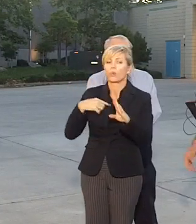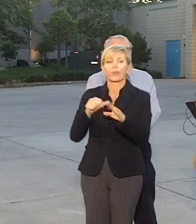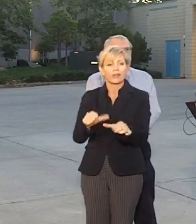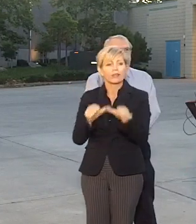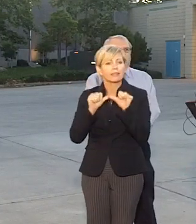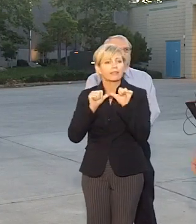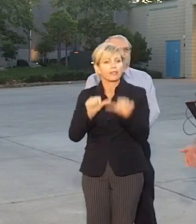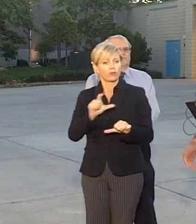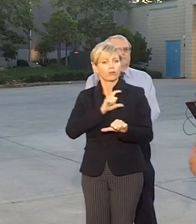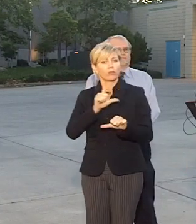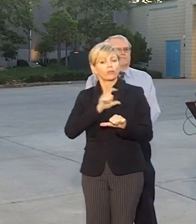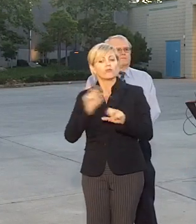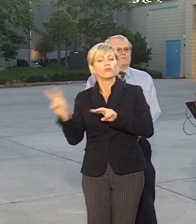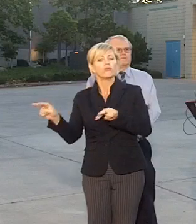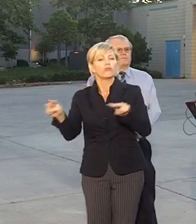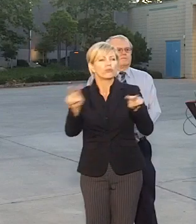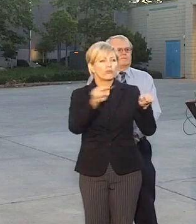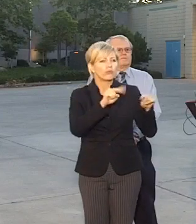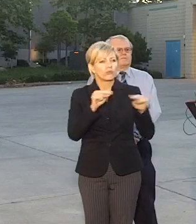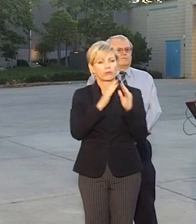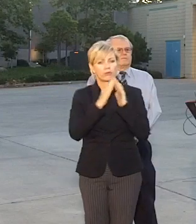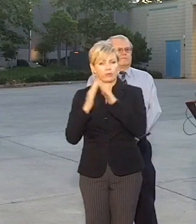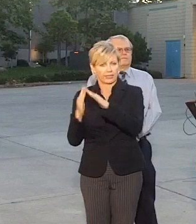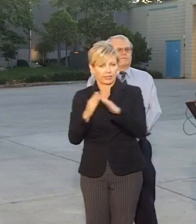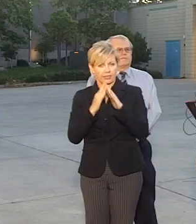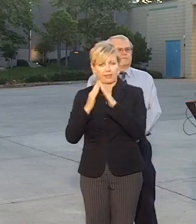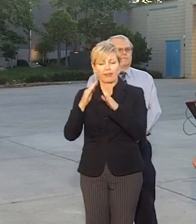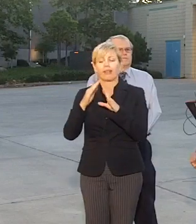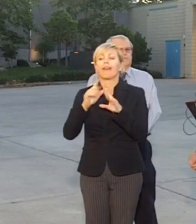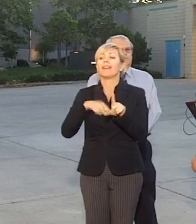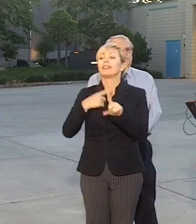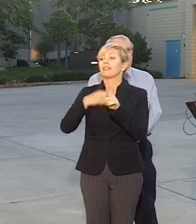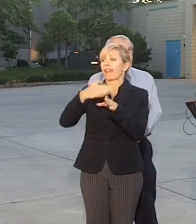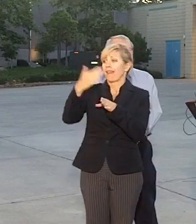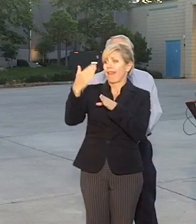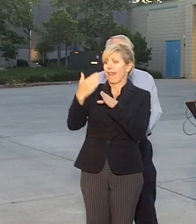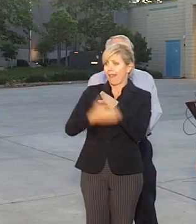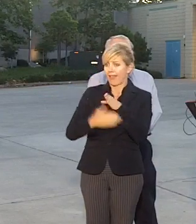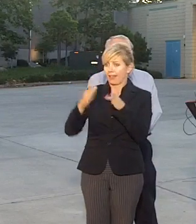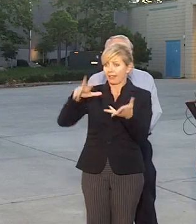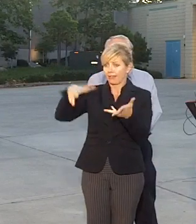deployment until the conclusion this event our top priority is always going to be public safety